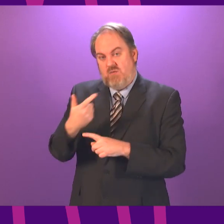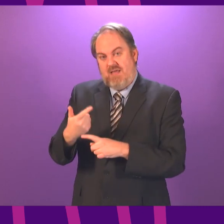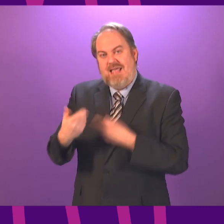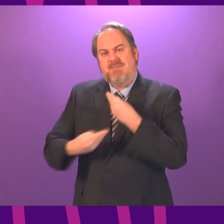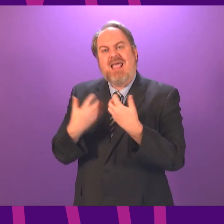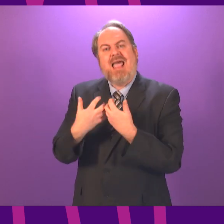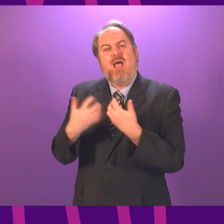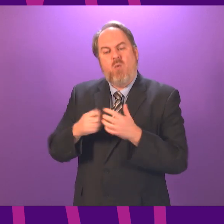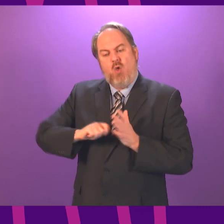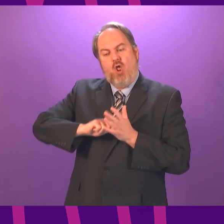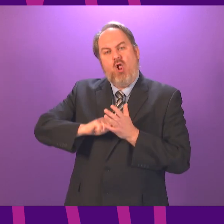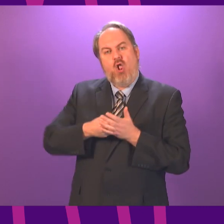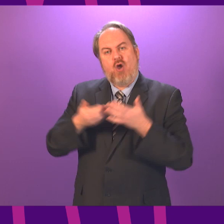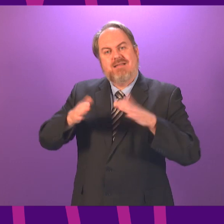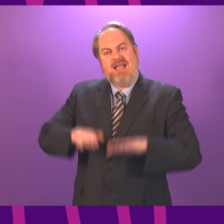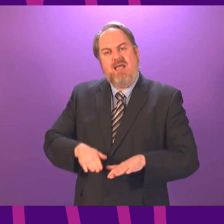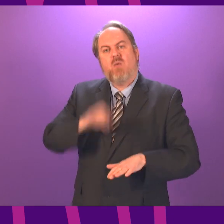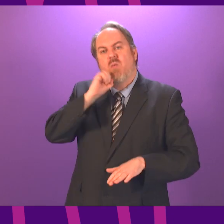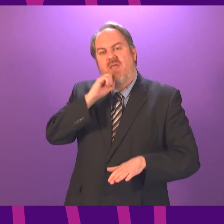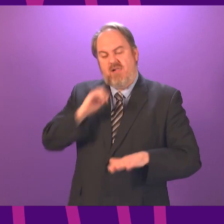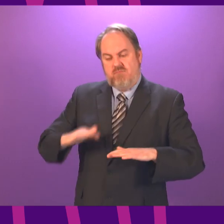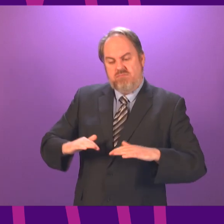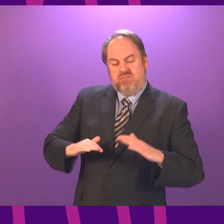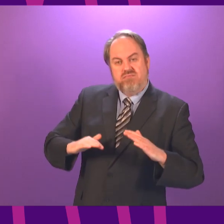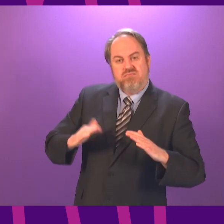when the time is right. For now, if we want to maintain the good progress that we are